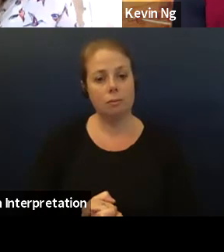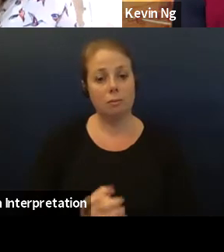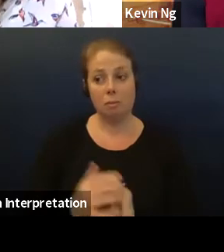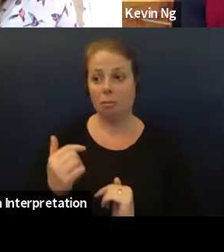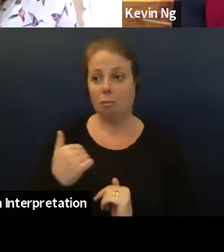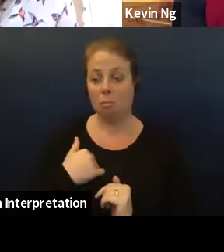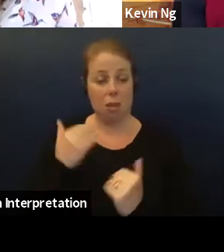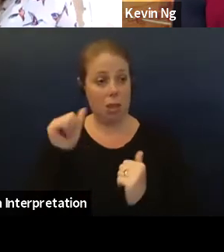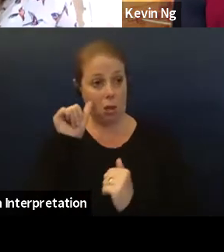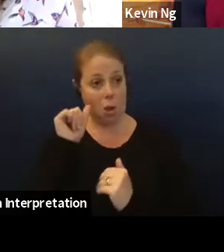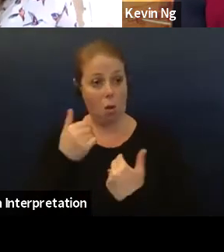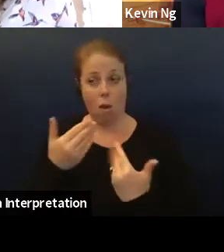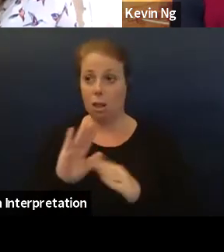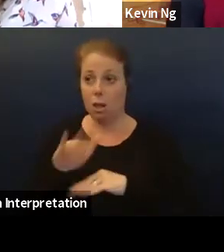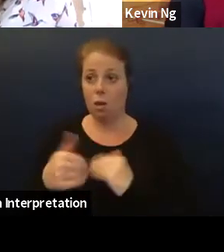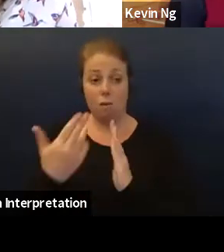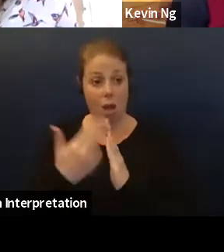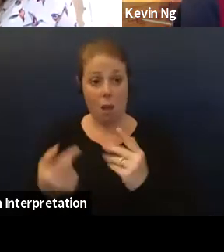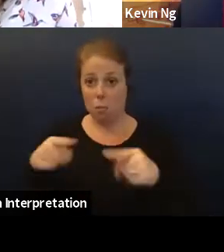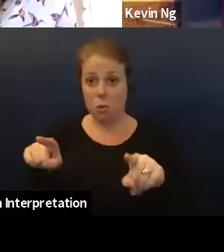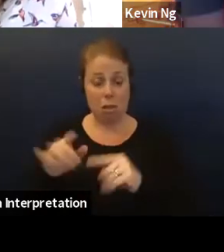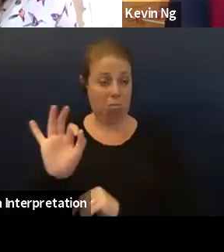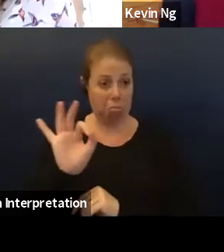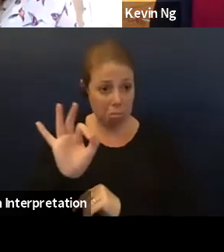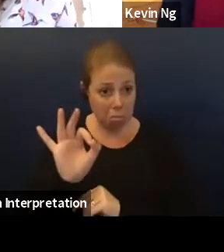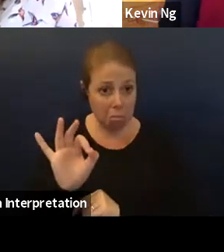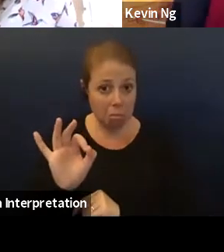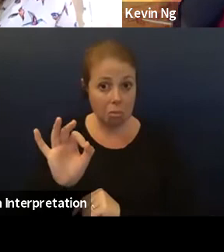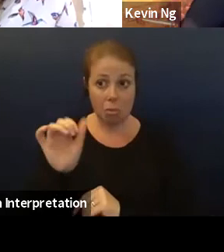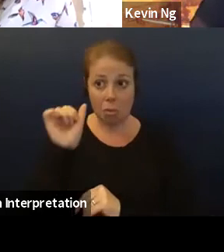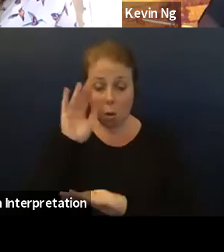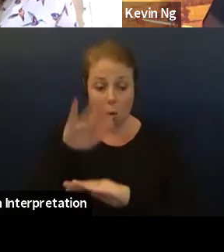the language and the process of how people make it. And that was really eye opening for me.